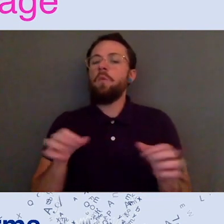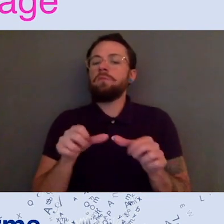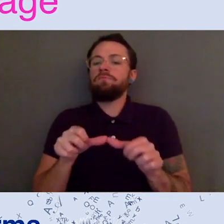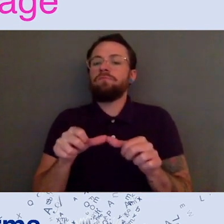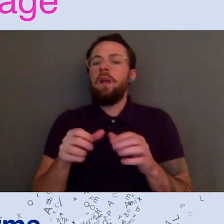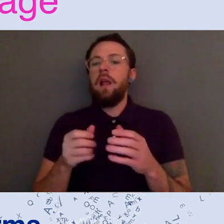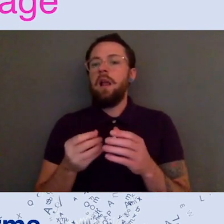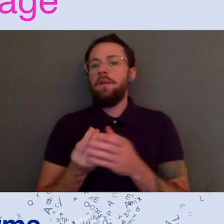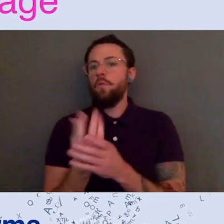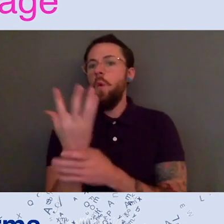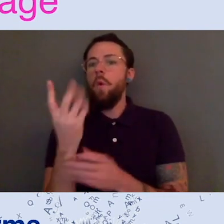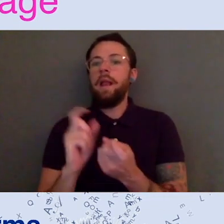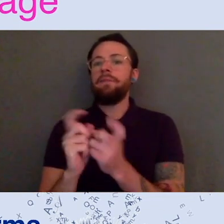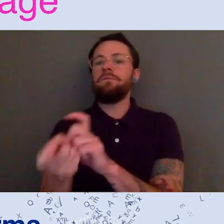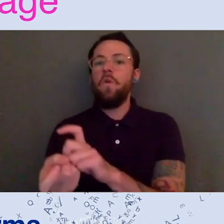So I mentioned this before.